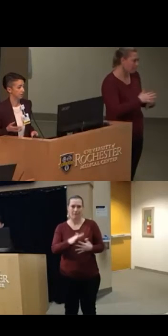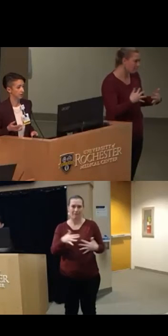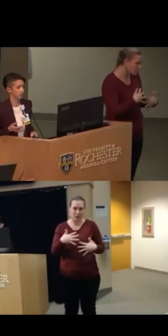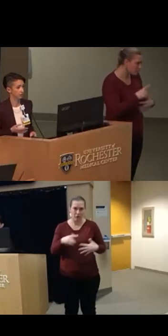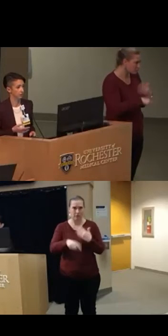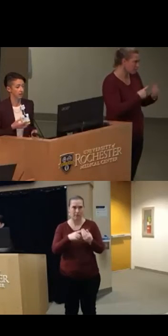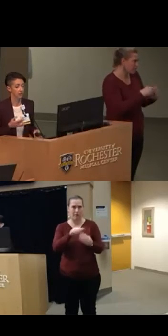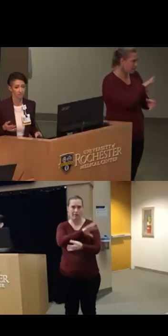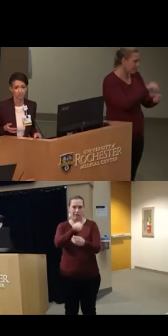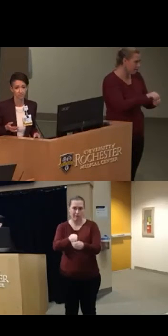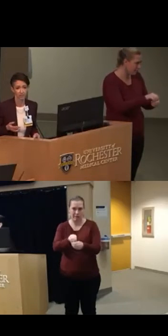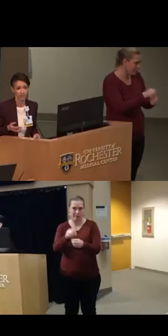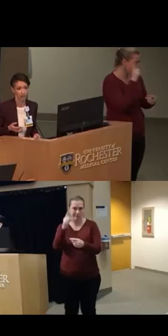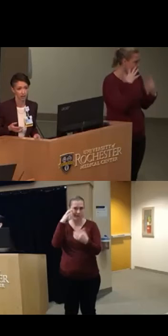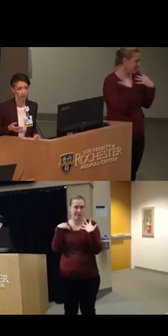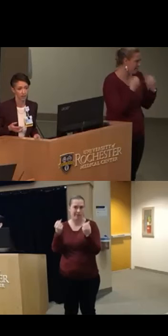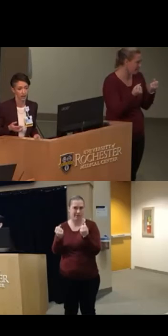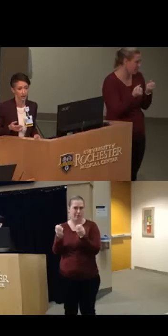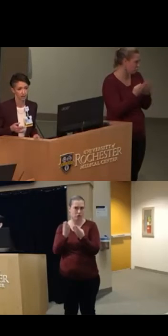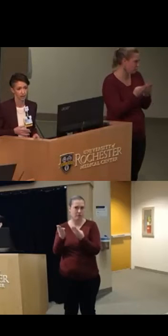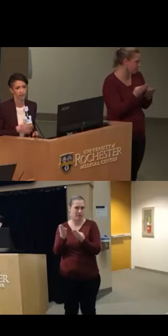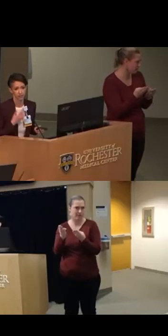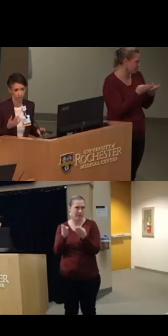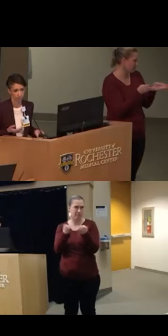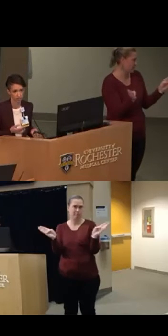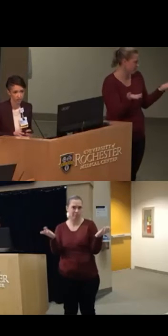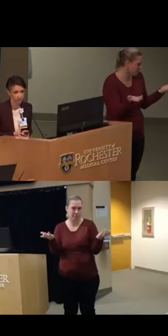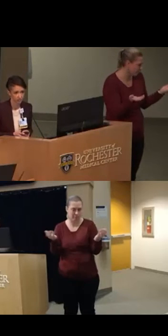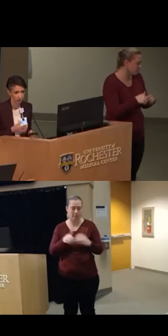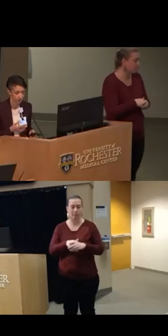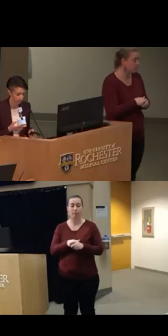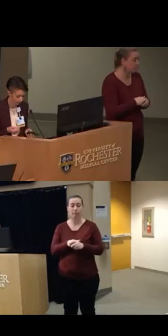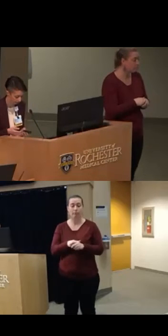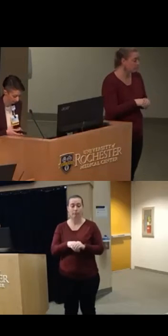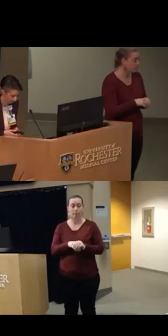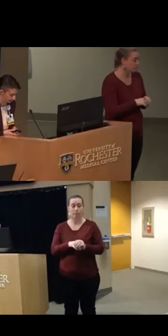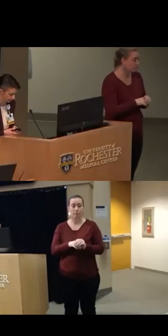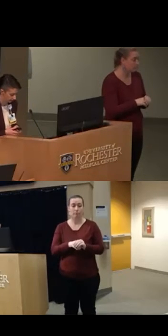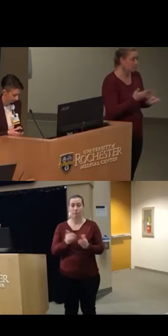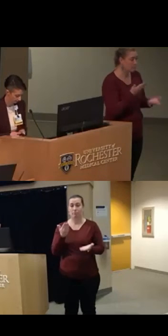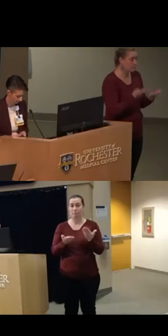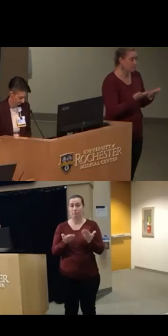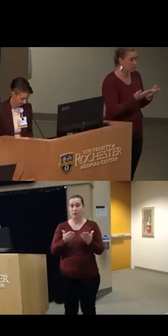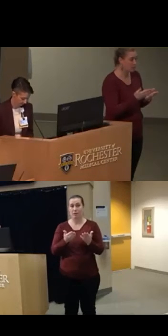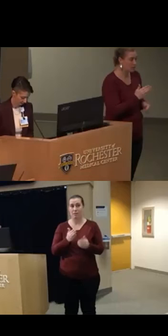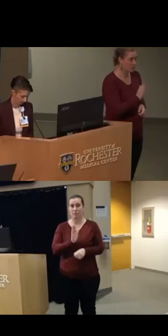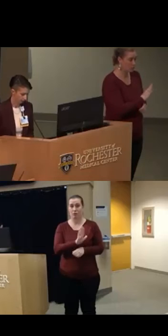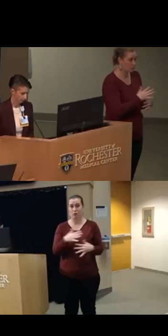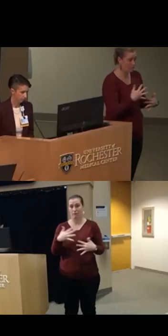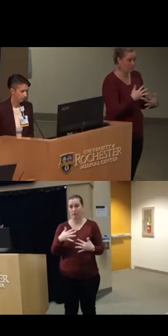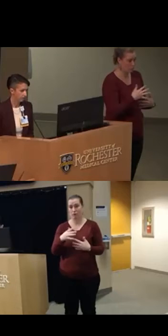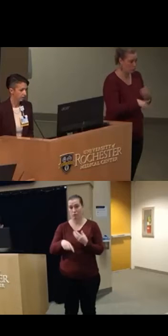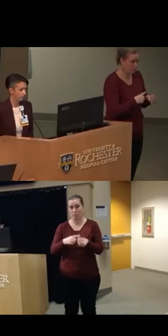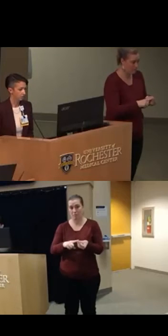mental health services at all um and are there may be stigma in fear about getting into counseling um